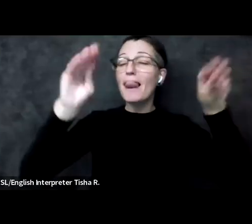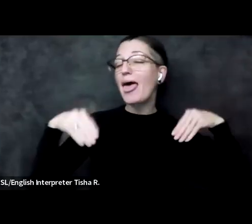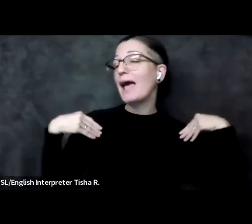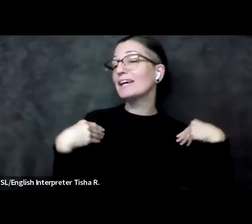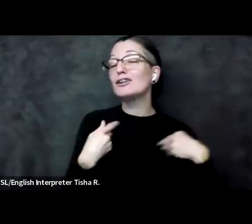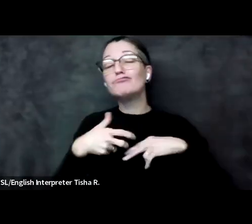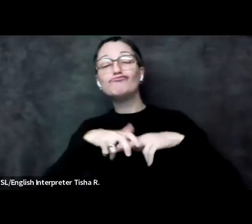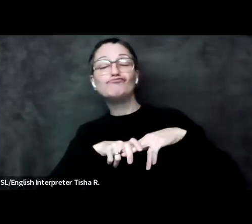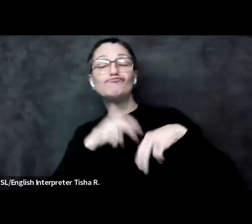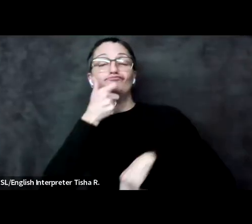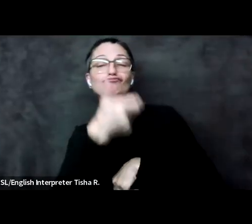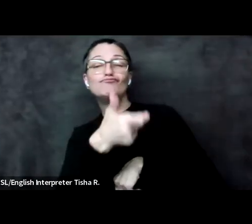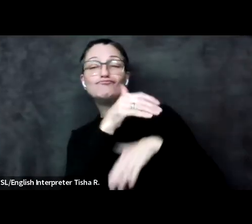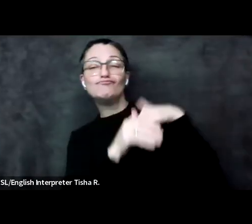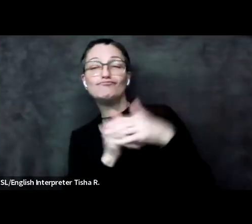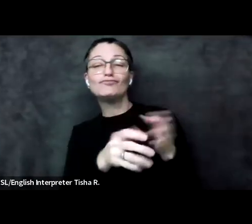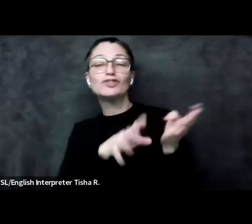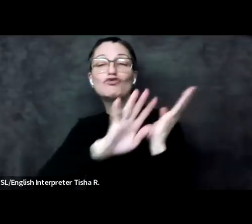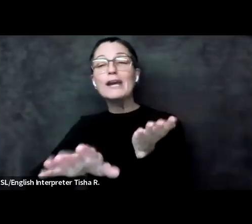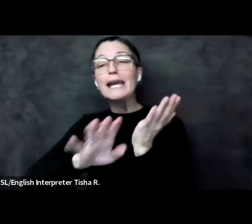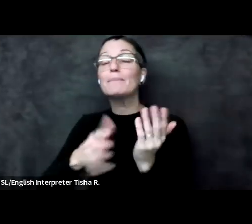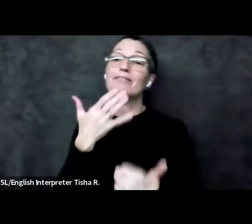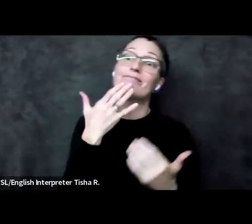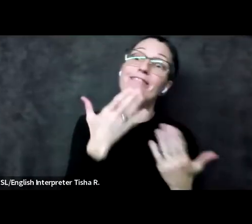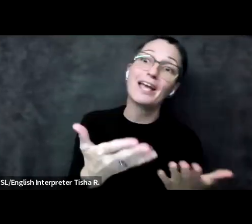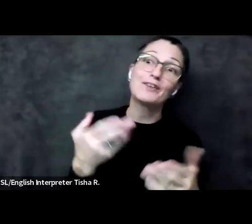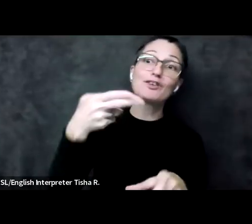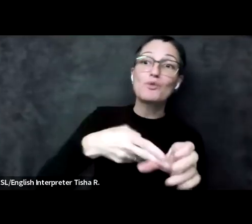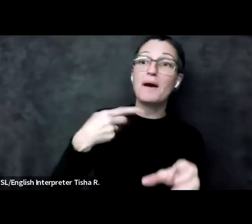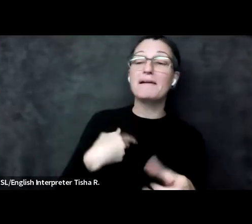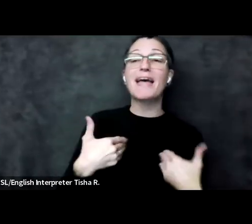Thank you so much again for joining us. Have a great evening.